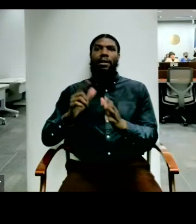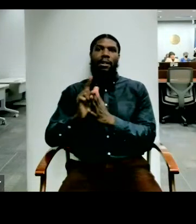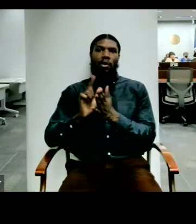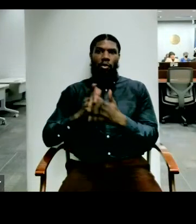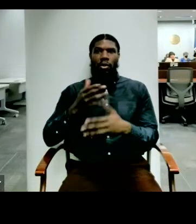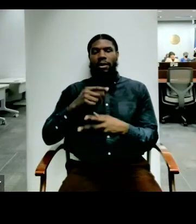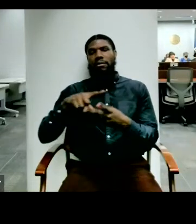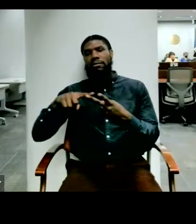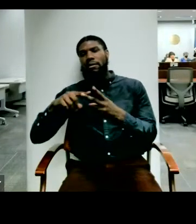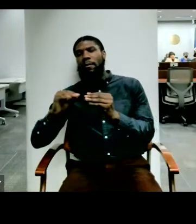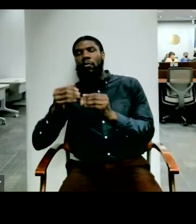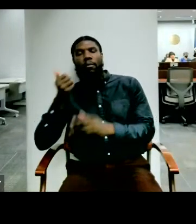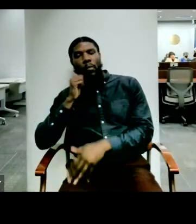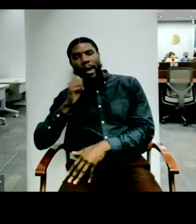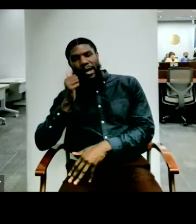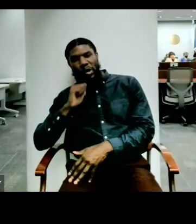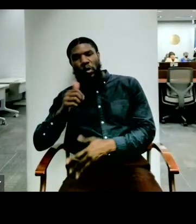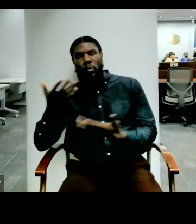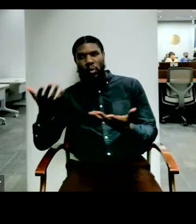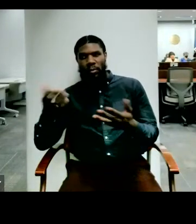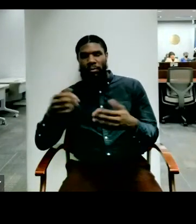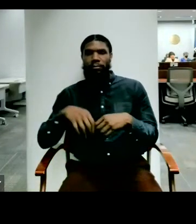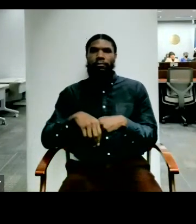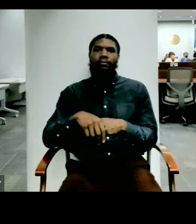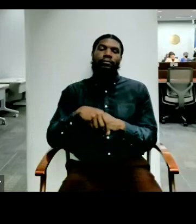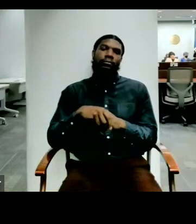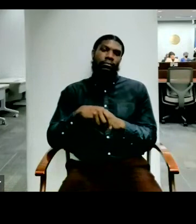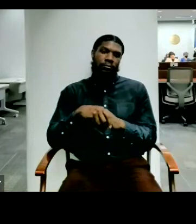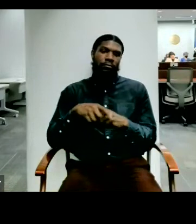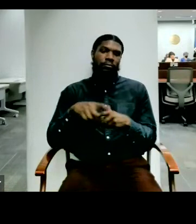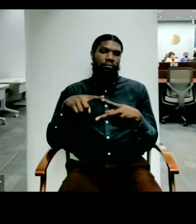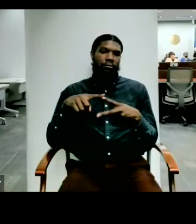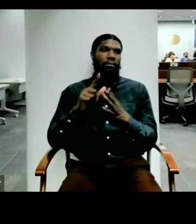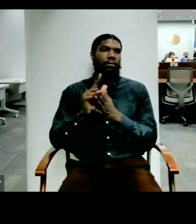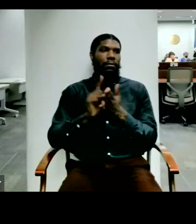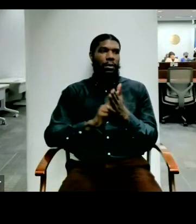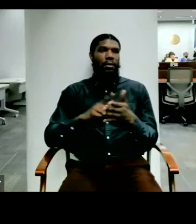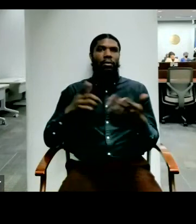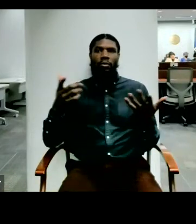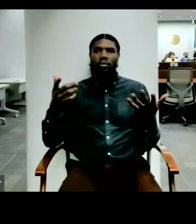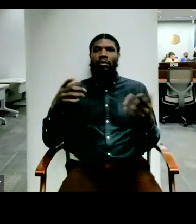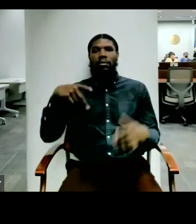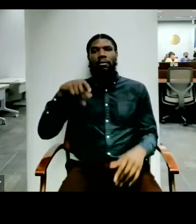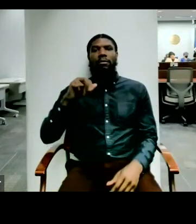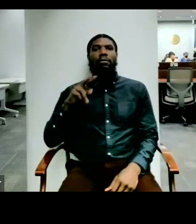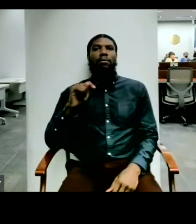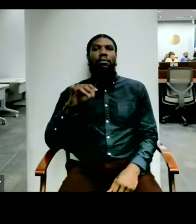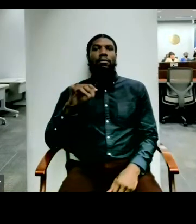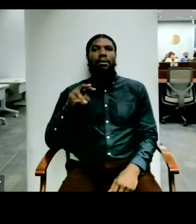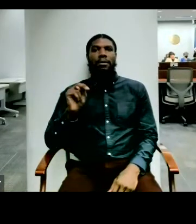on the more practical side um, you know, legally Hardison is hardly defensible,